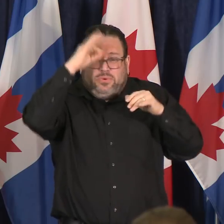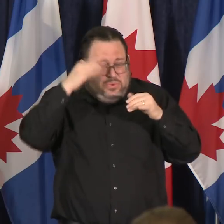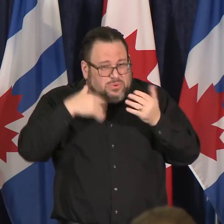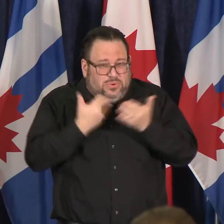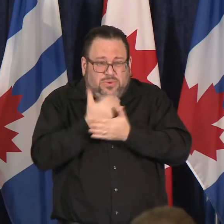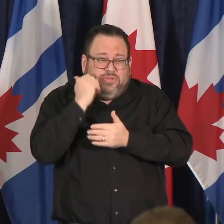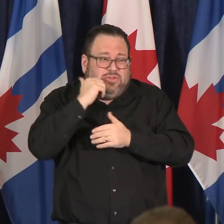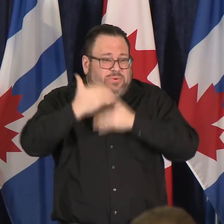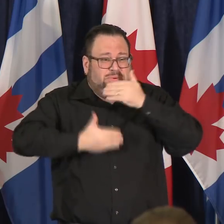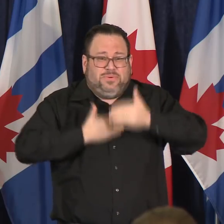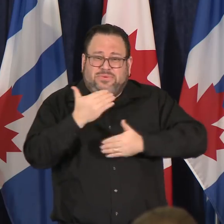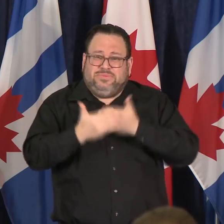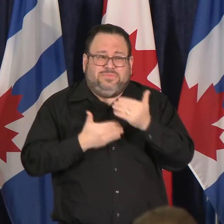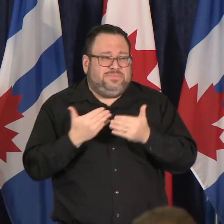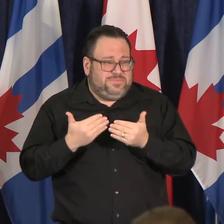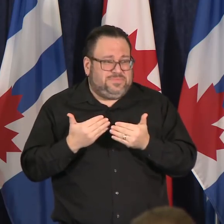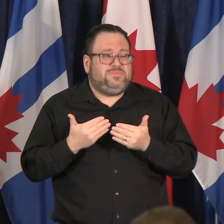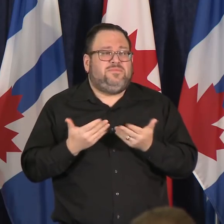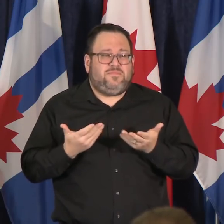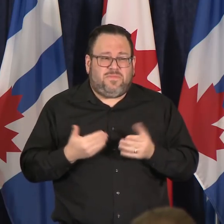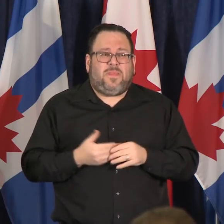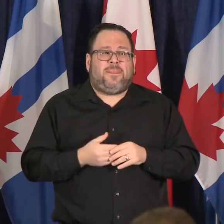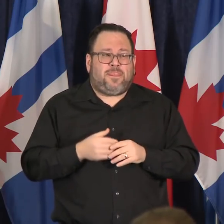we have seen other jurisdictions that have had to apply these social